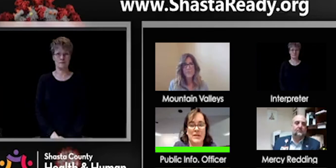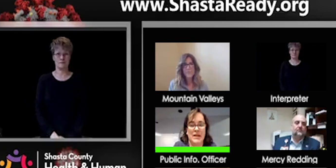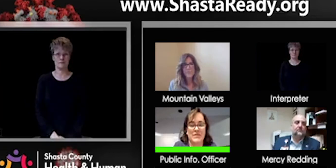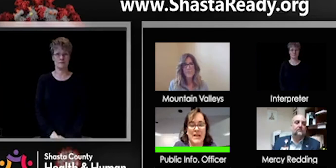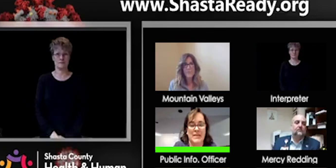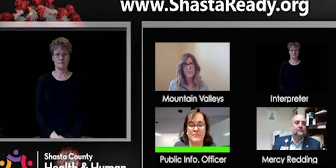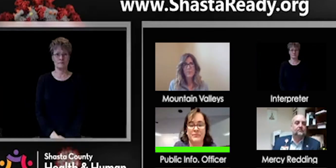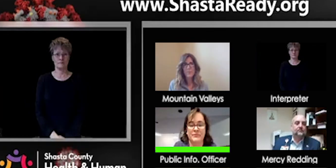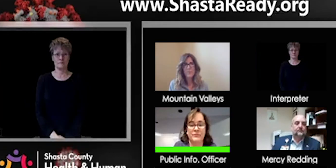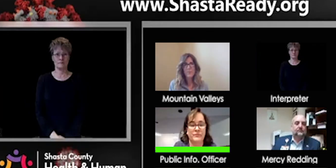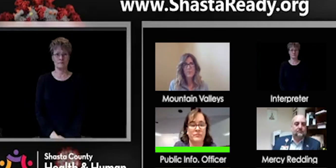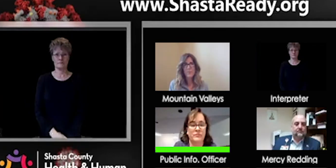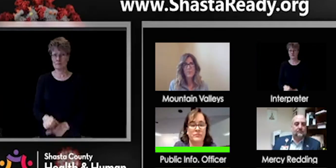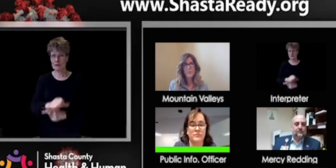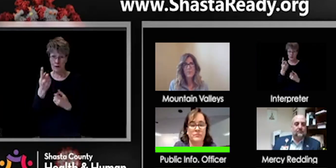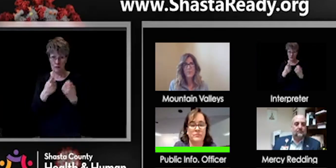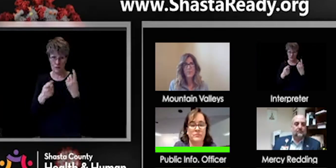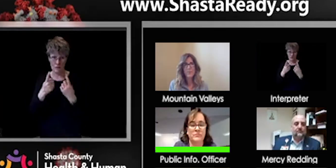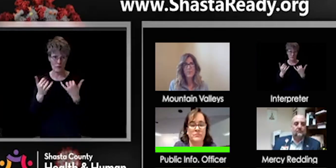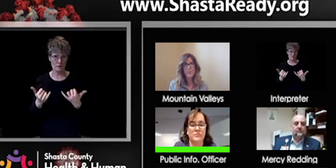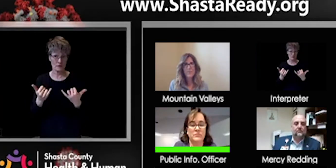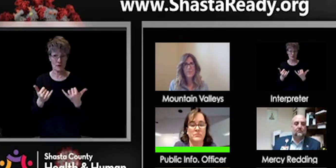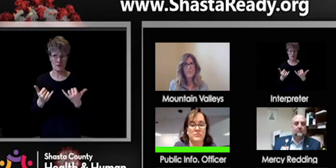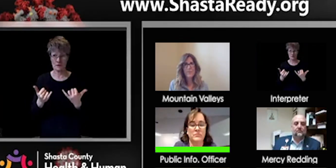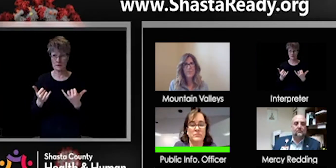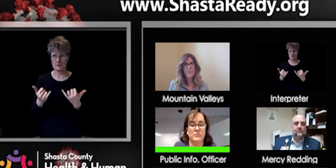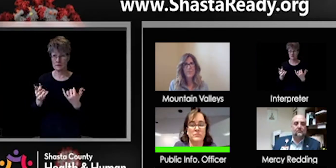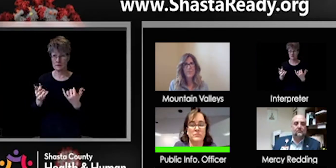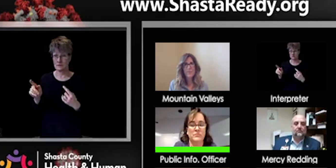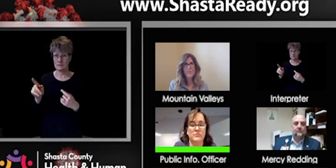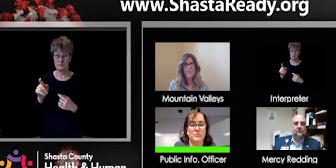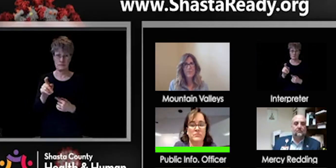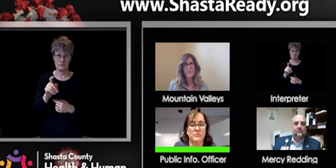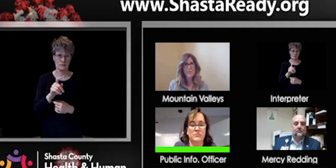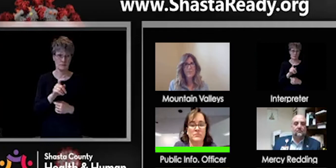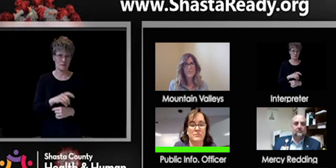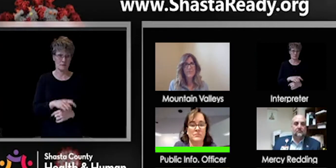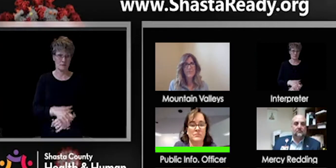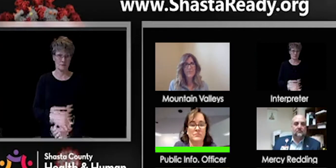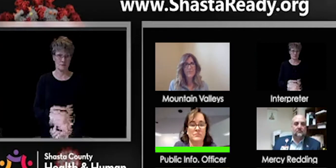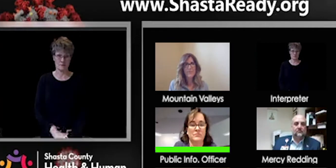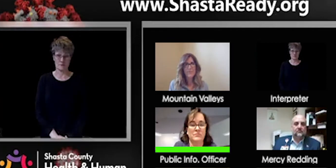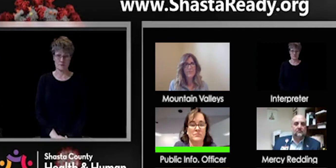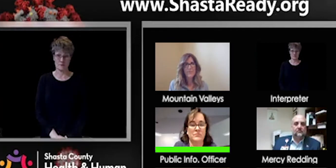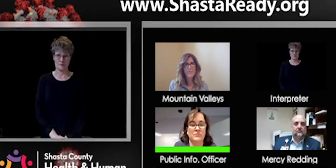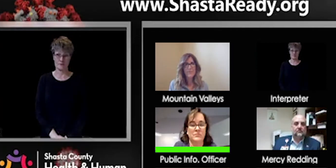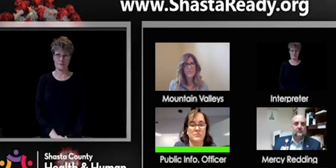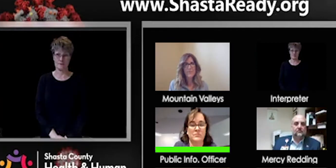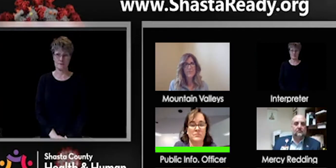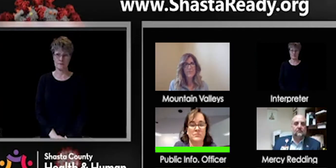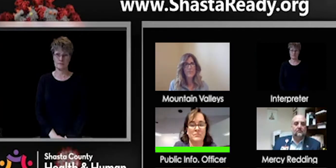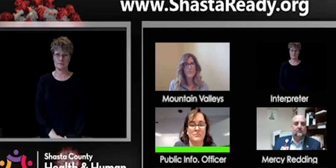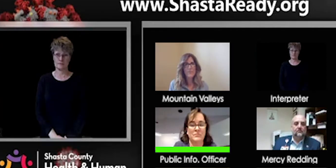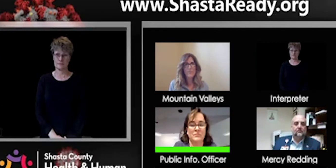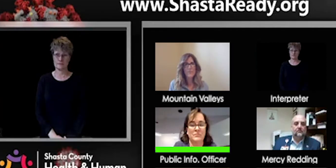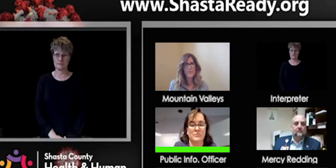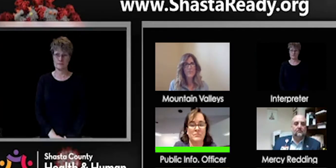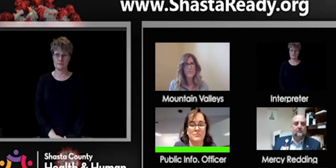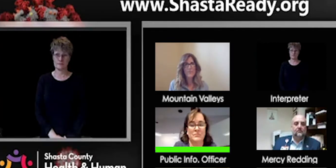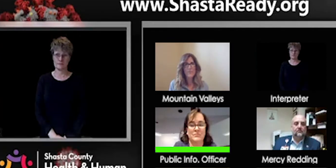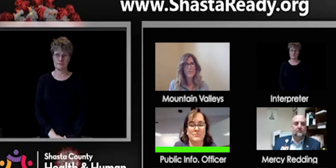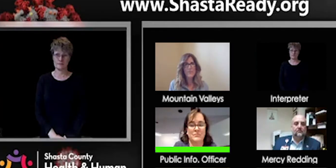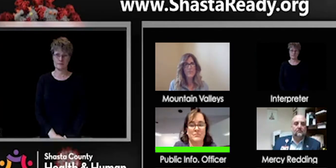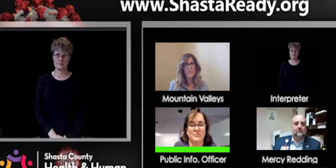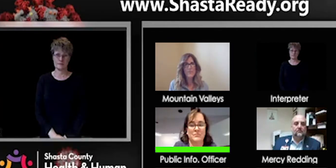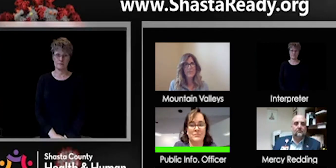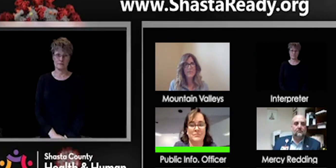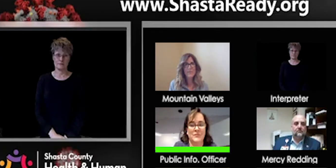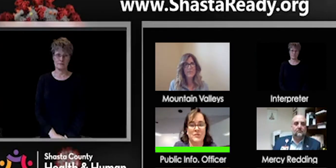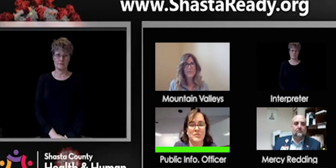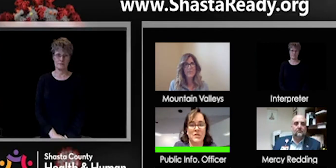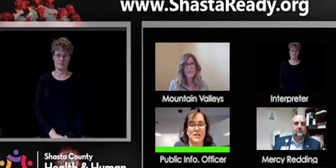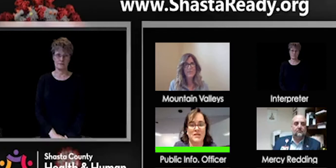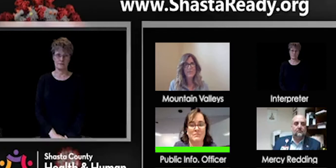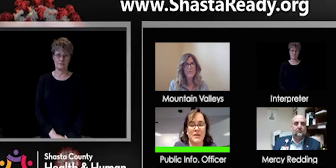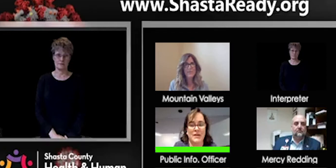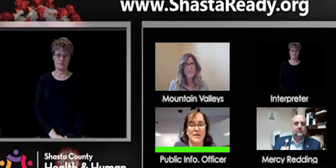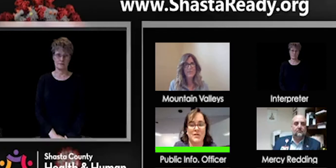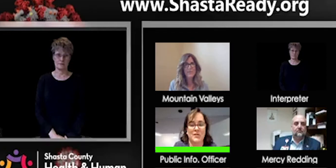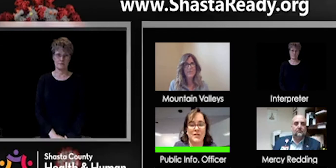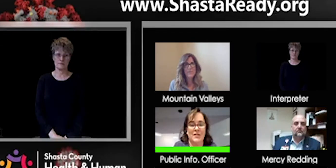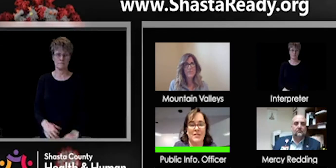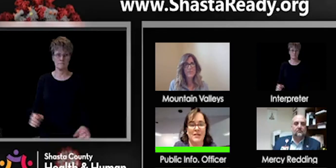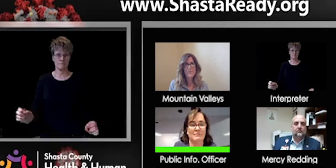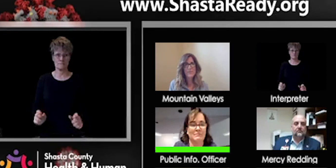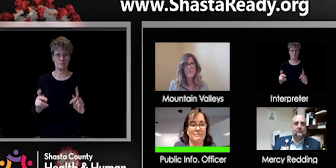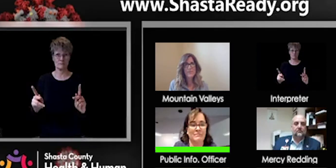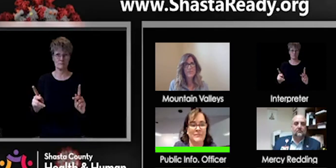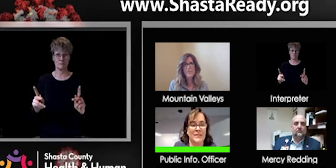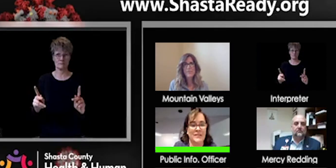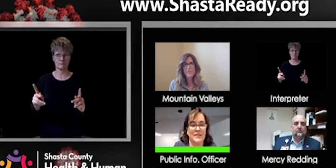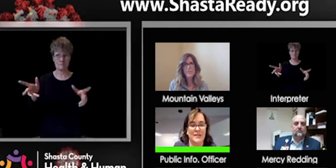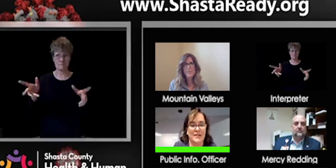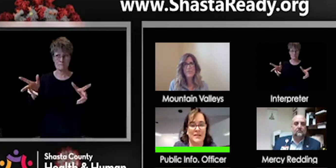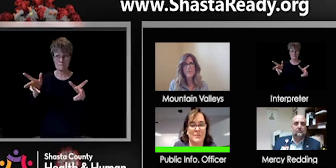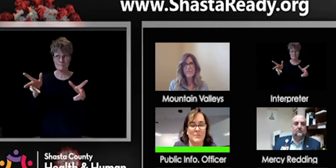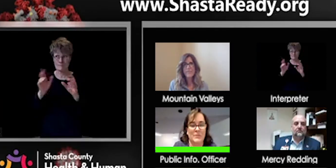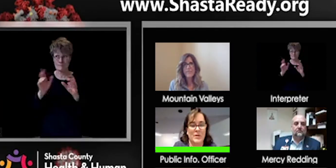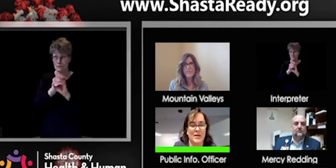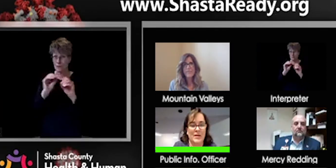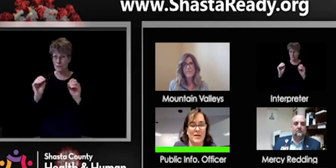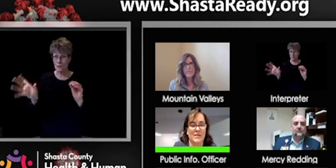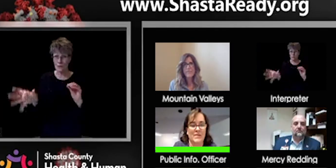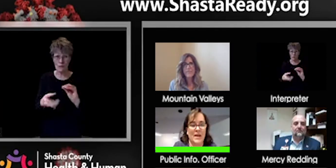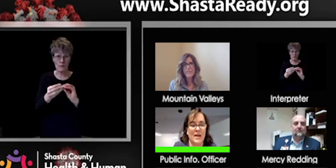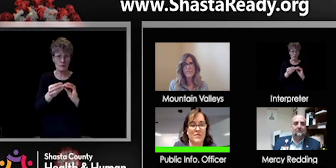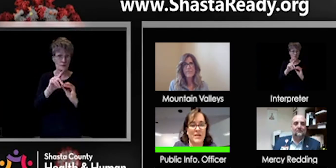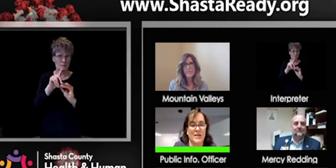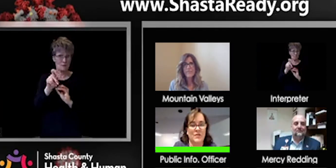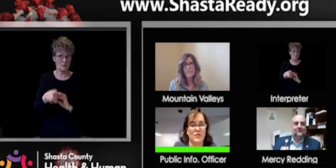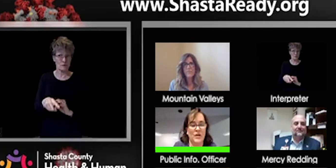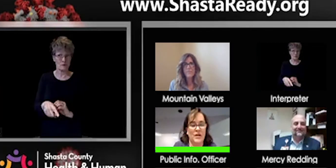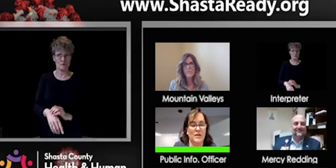questions do we have today? Okay, I am hearing nothing. In that event,